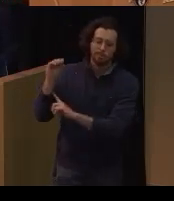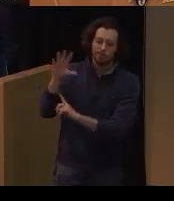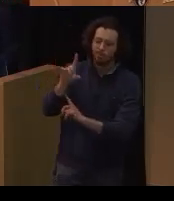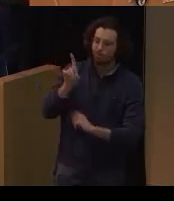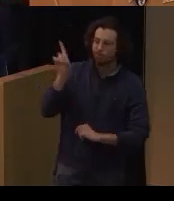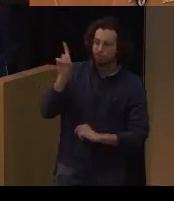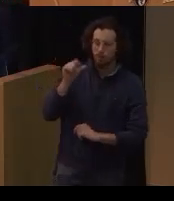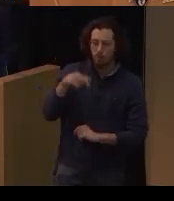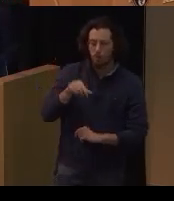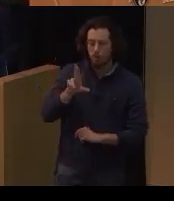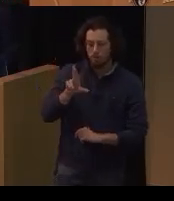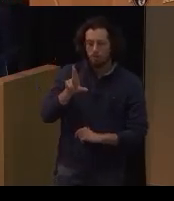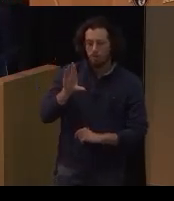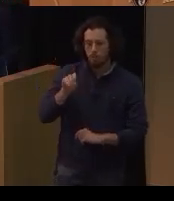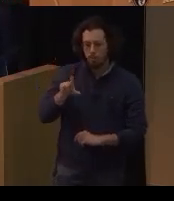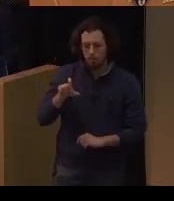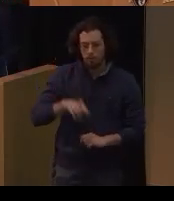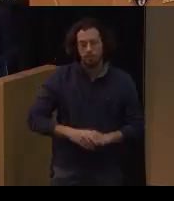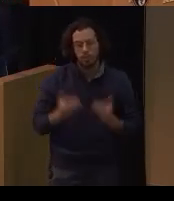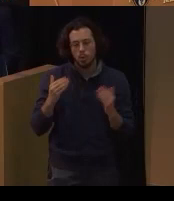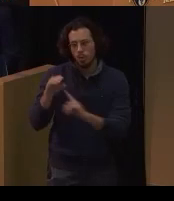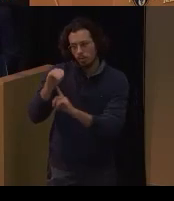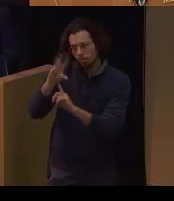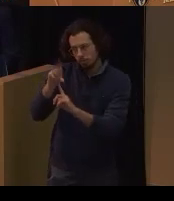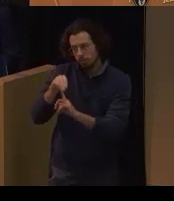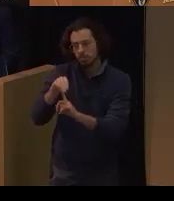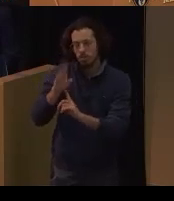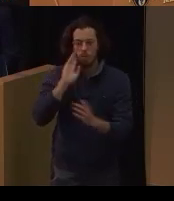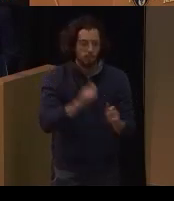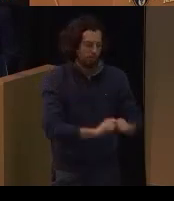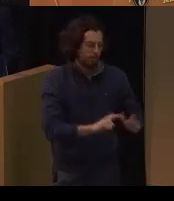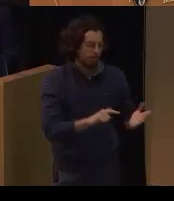up on the screen so just take a picture of that on your phone and it'll take it to the evaluation